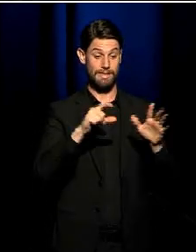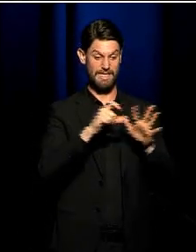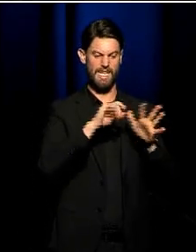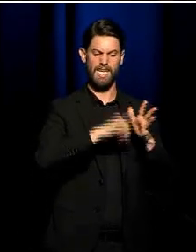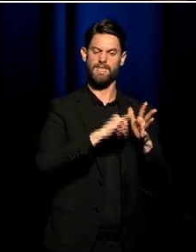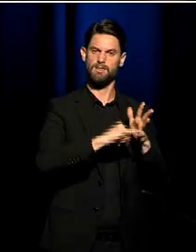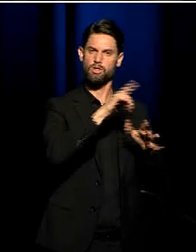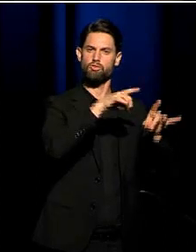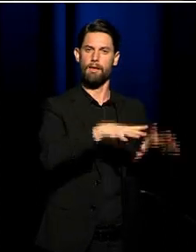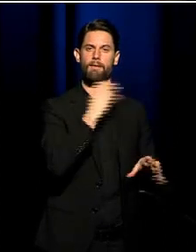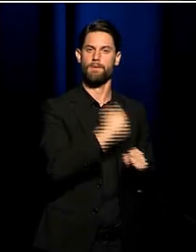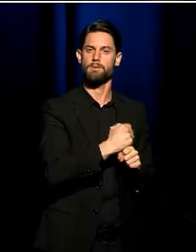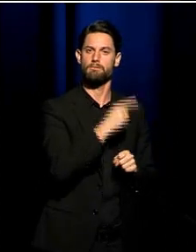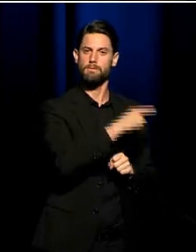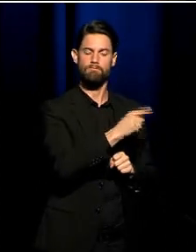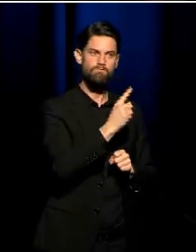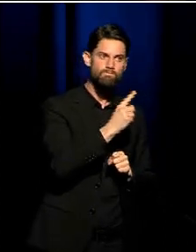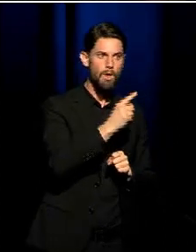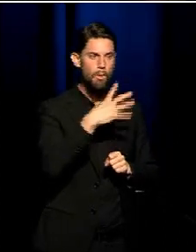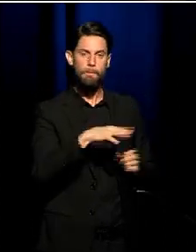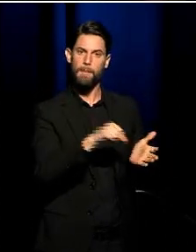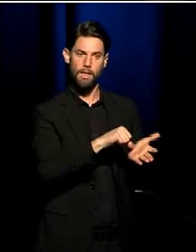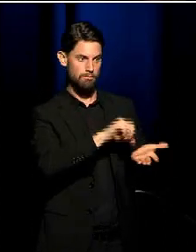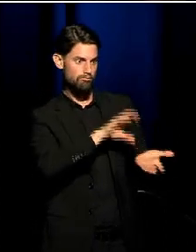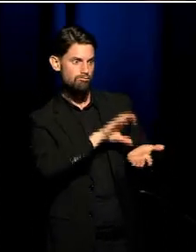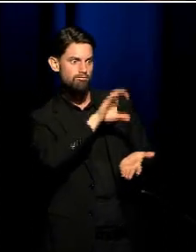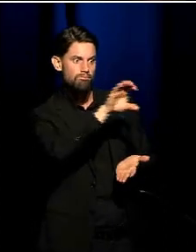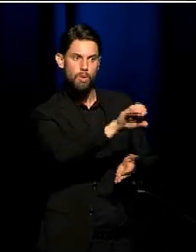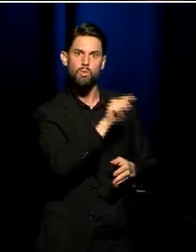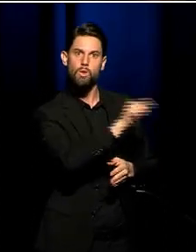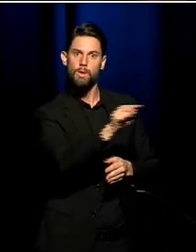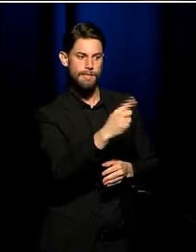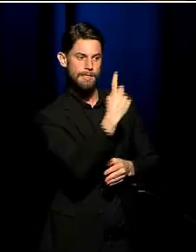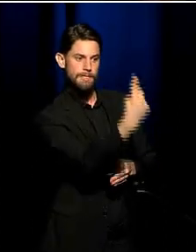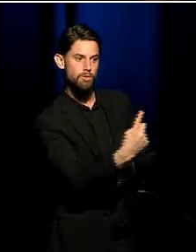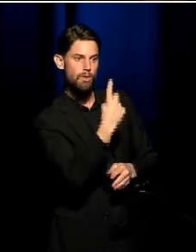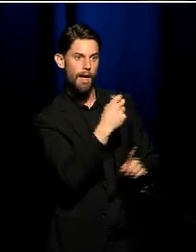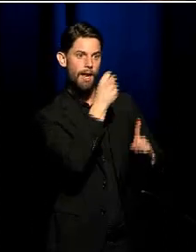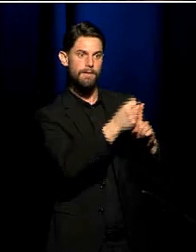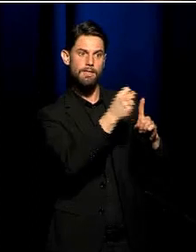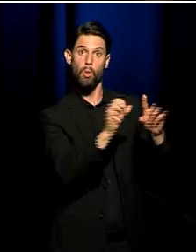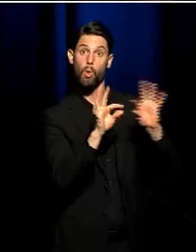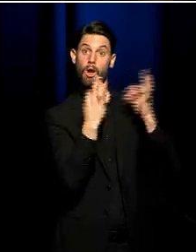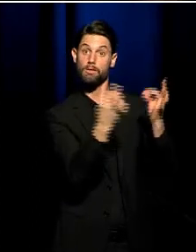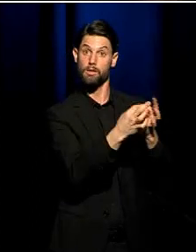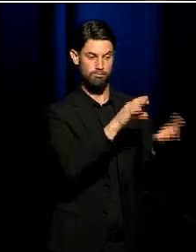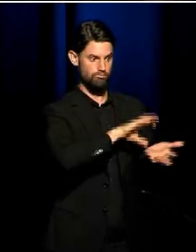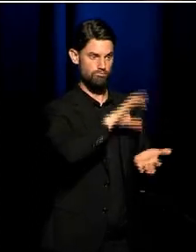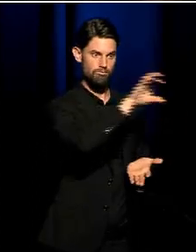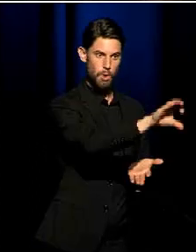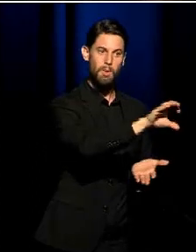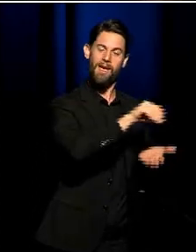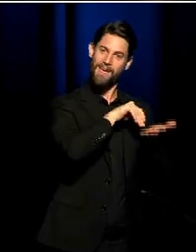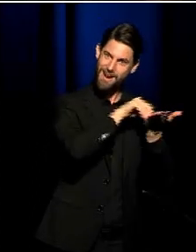additional funding to current providers of individual advocacy supports. People with disability can continue to access these Commonwealth-funded